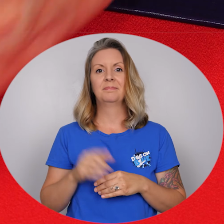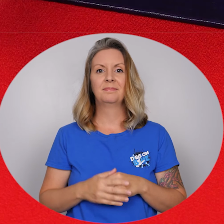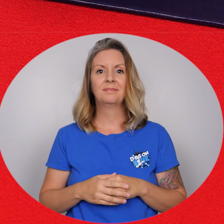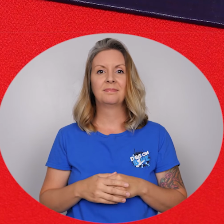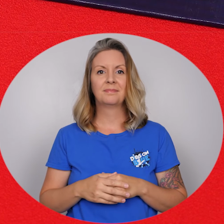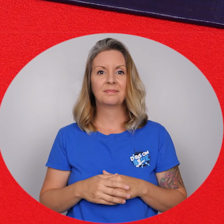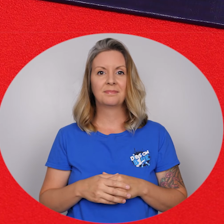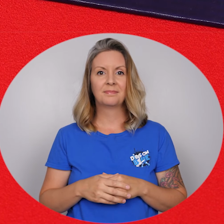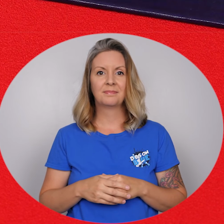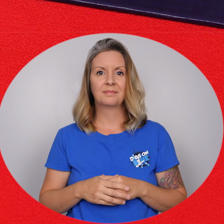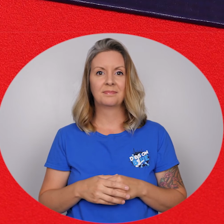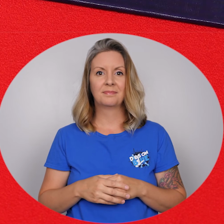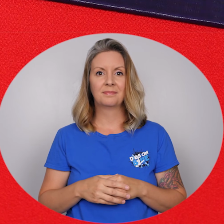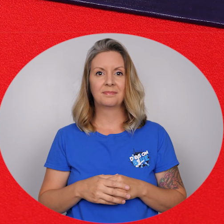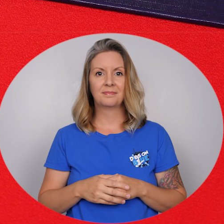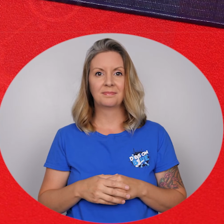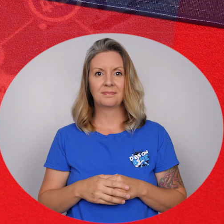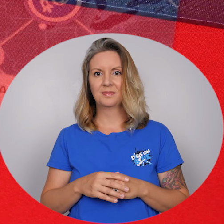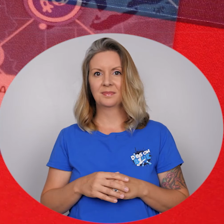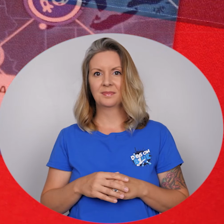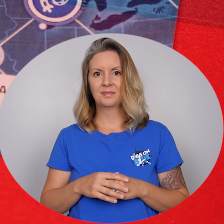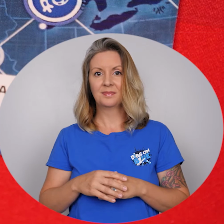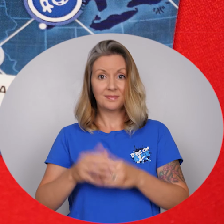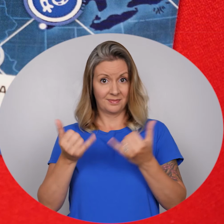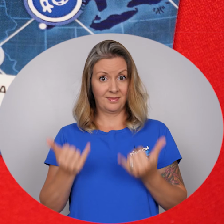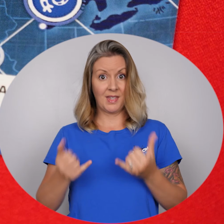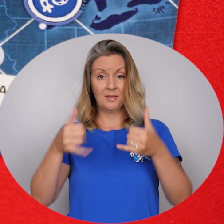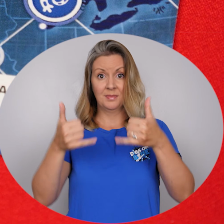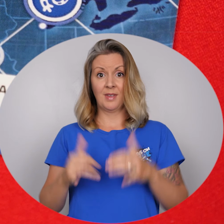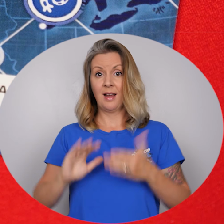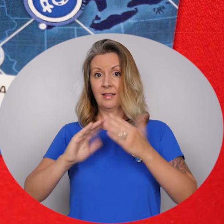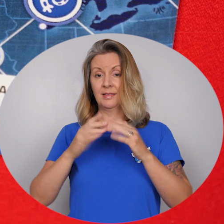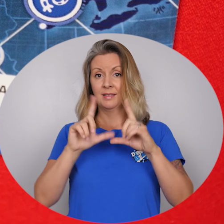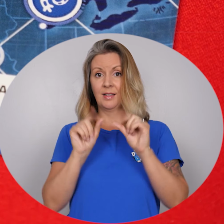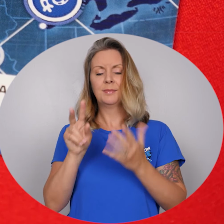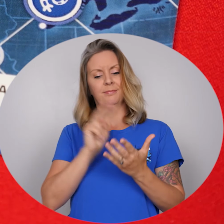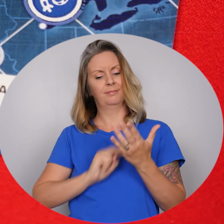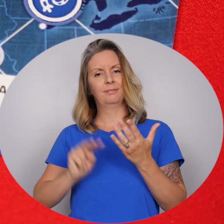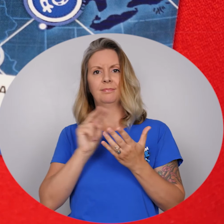is then put into the space for it here. Finally, players should look at their city cards, checking